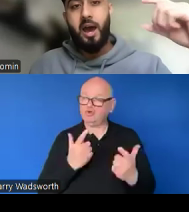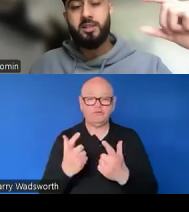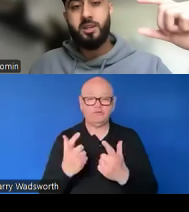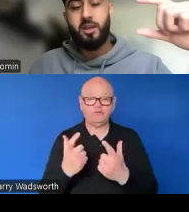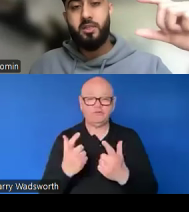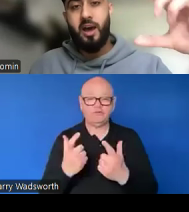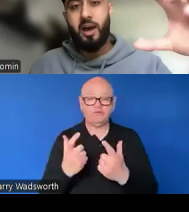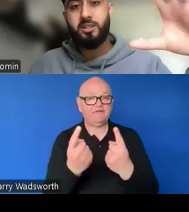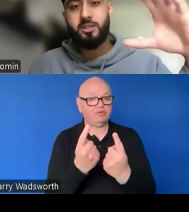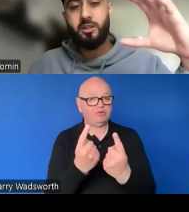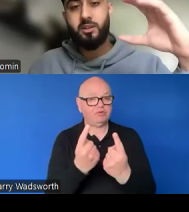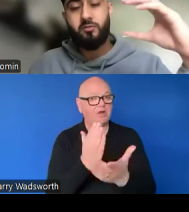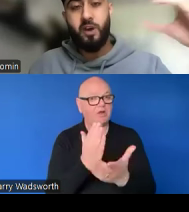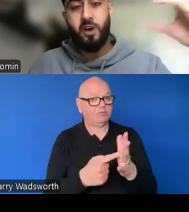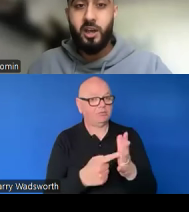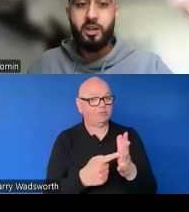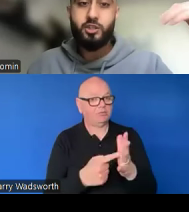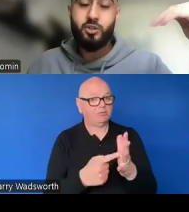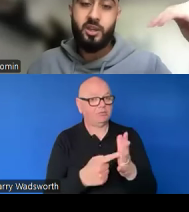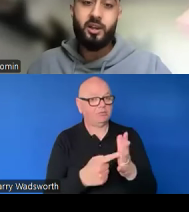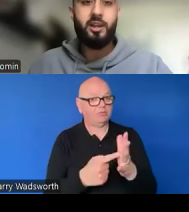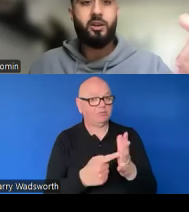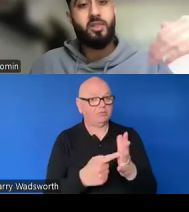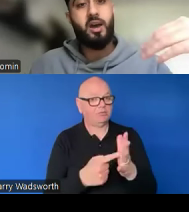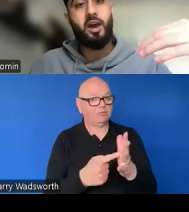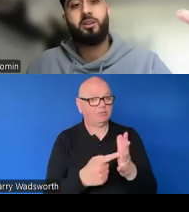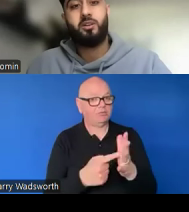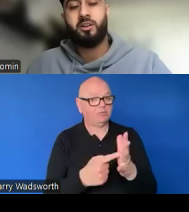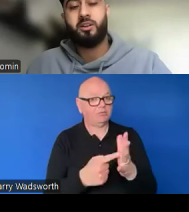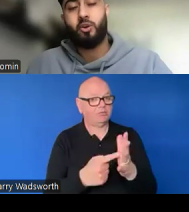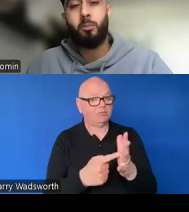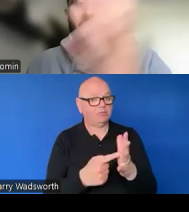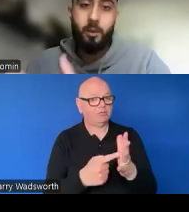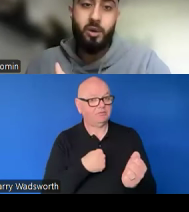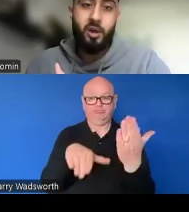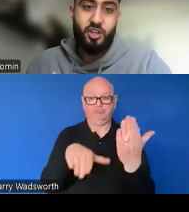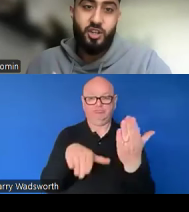as that first search so they can click on that and complete their purchase.